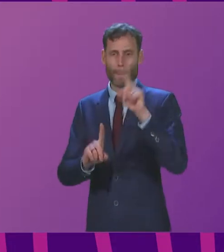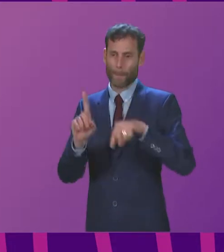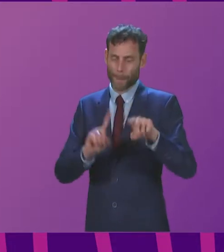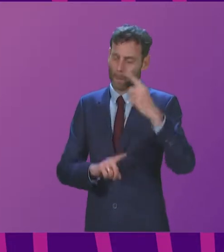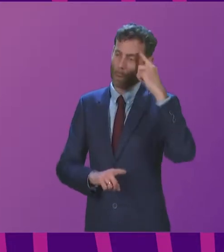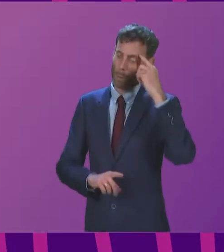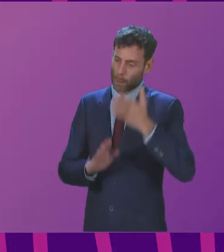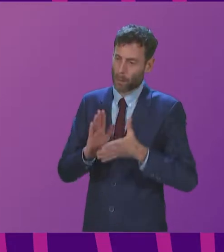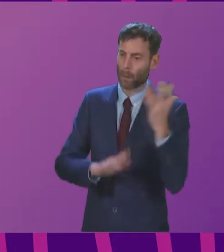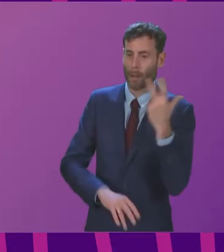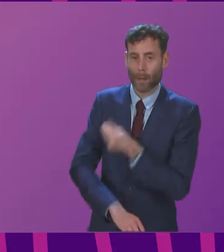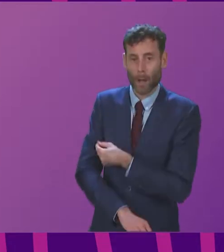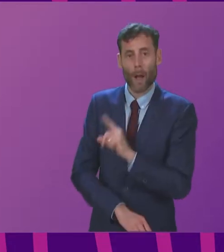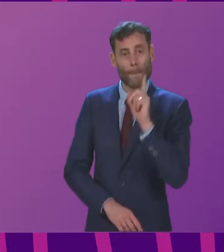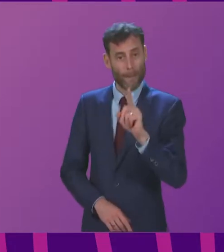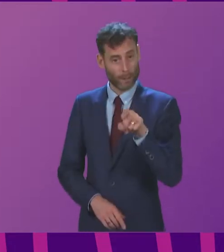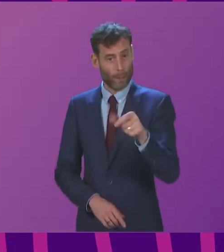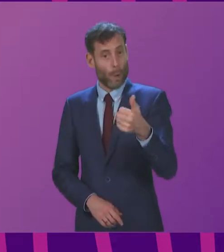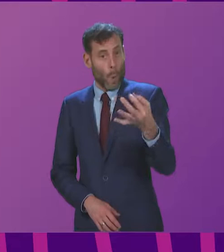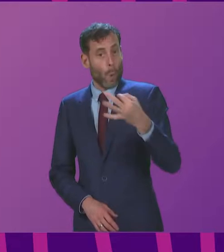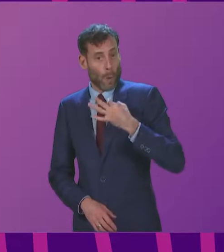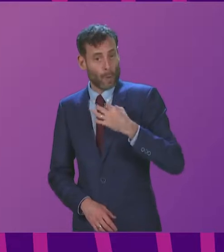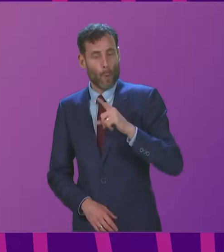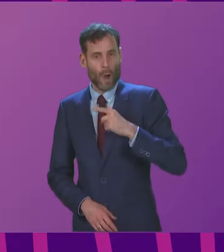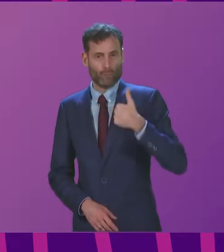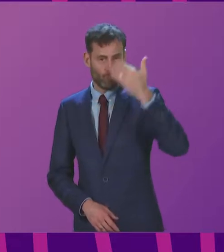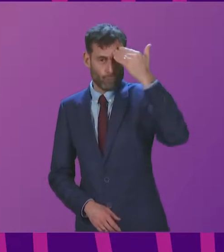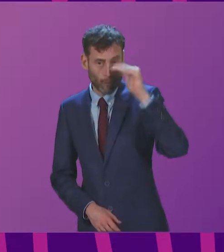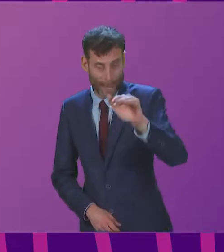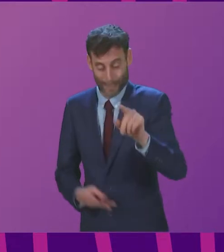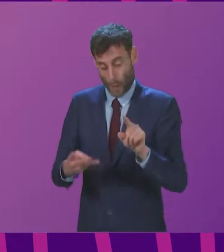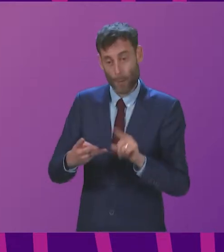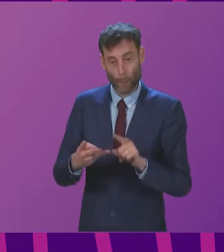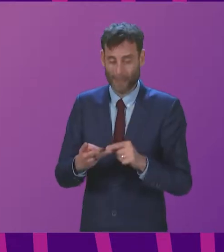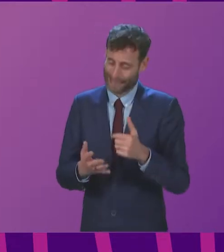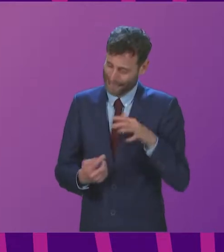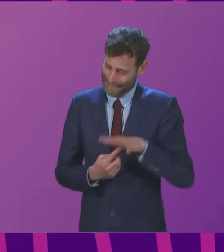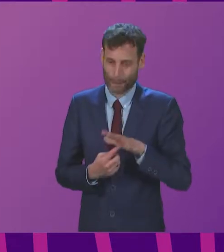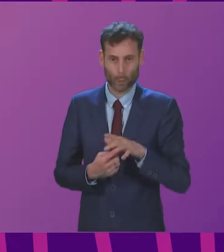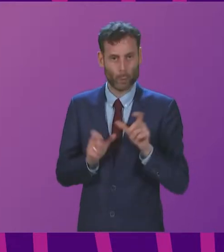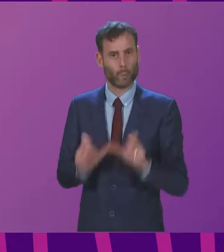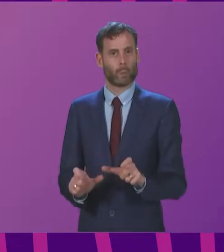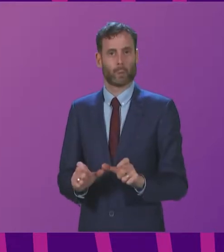gives me a chance to underline the importance of people getting the booster as soon as they can.